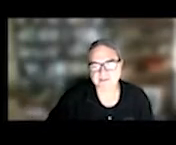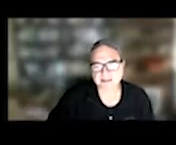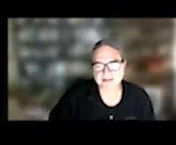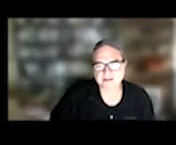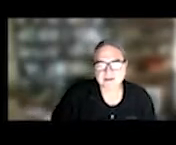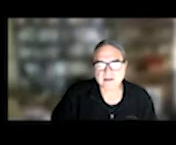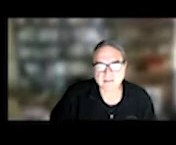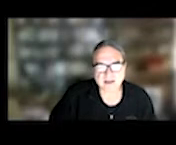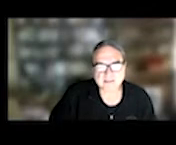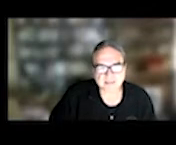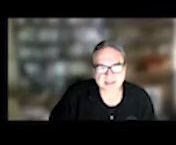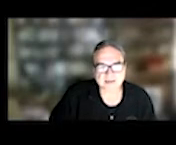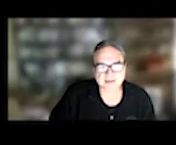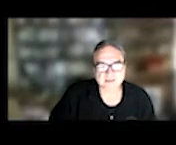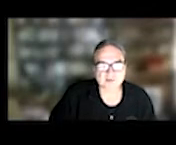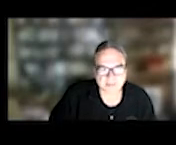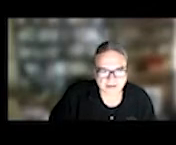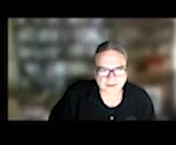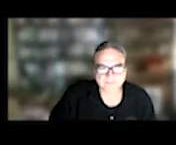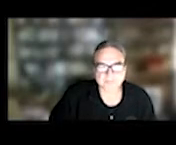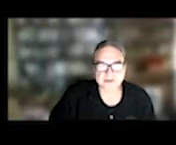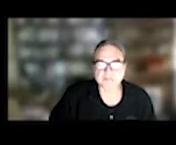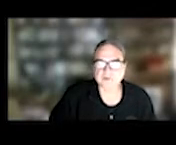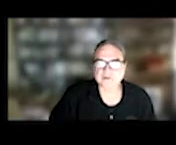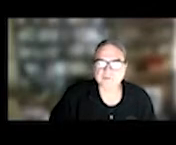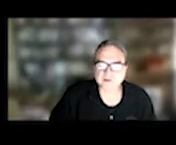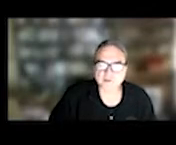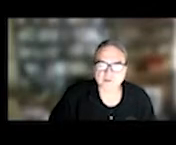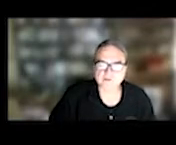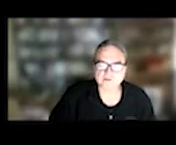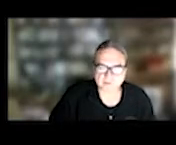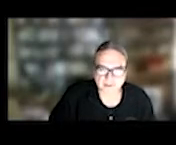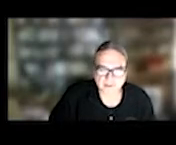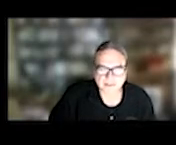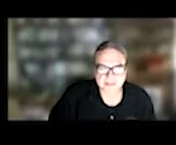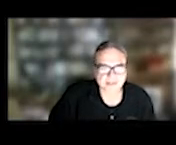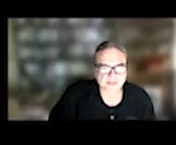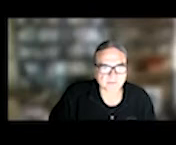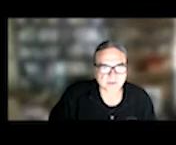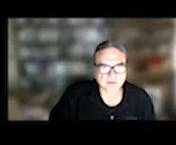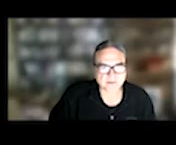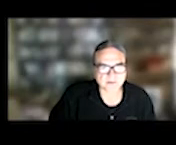this land loss of land is traumatic, but it's more of a spiritual trauma and when we lose